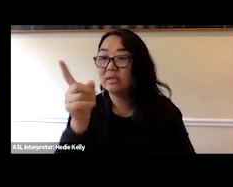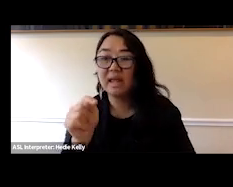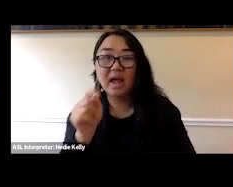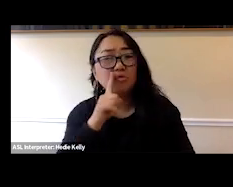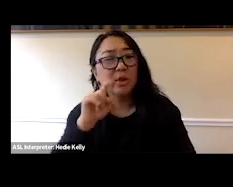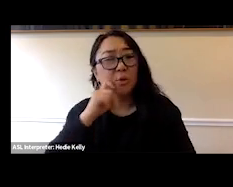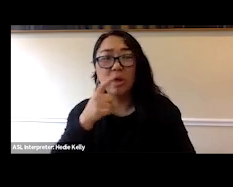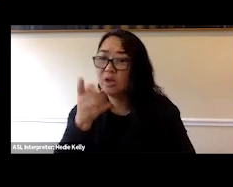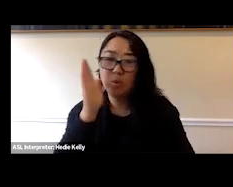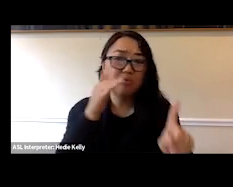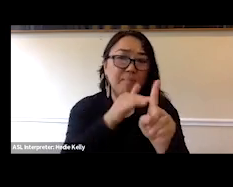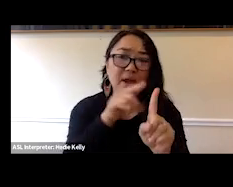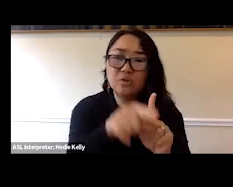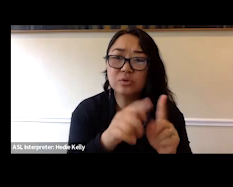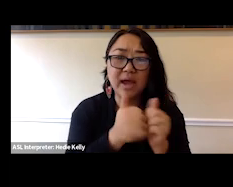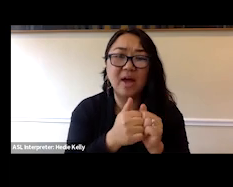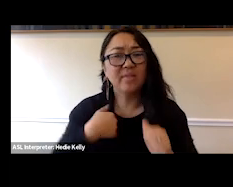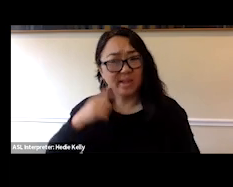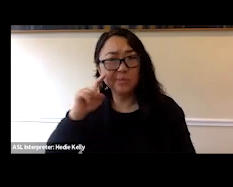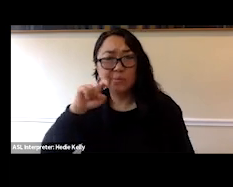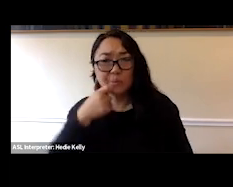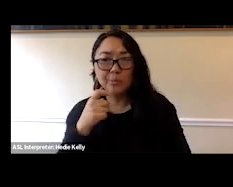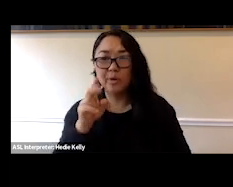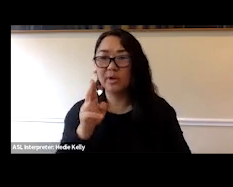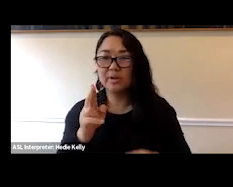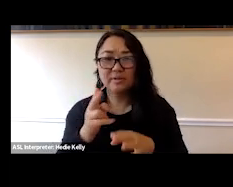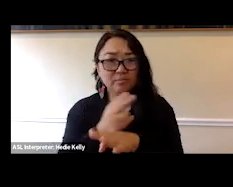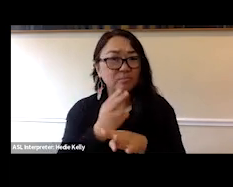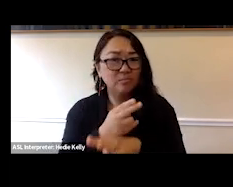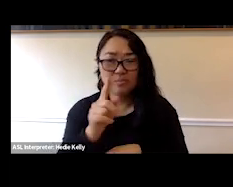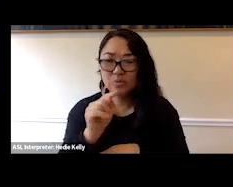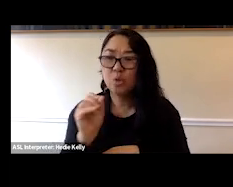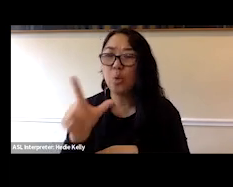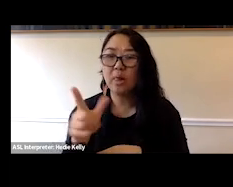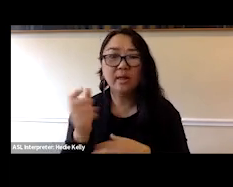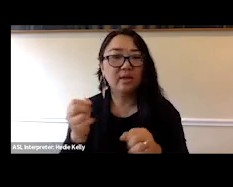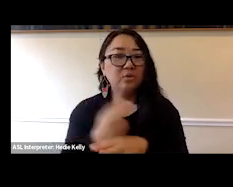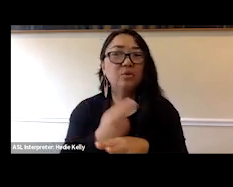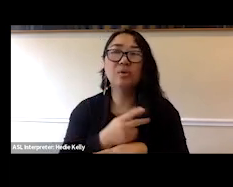And there's just so many tools available to us in a variety of different ways